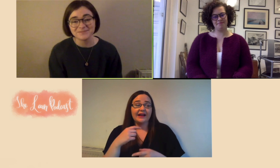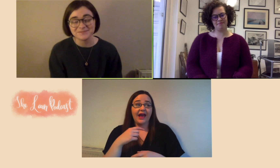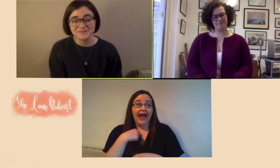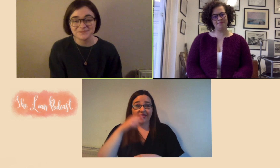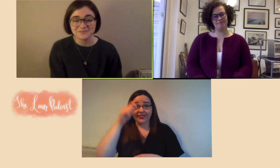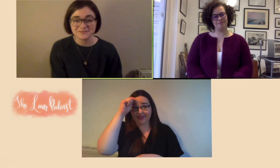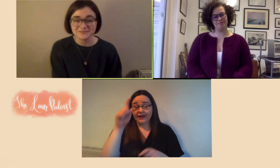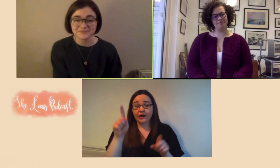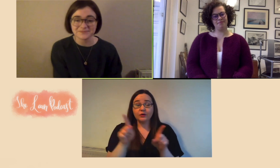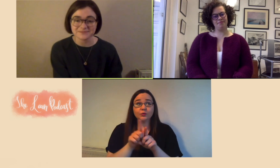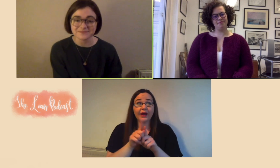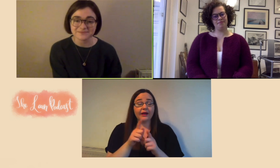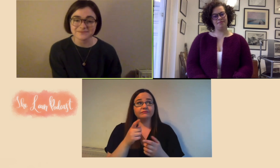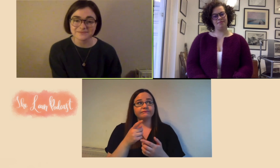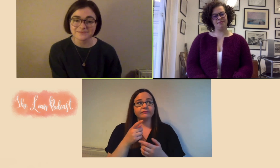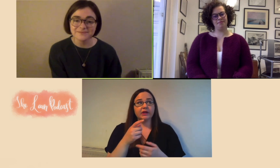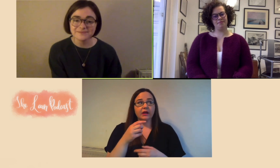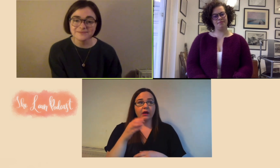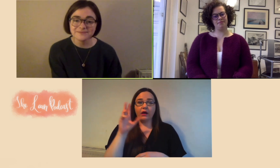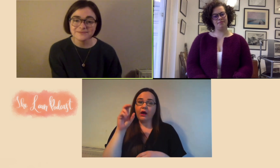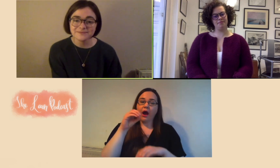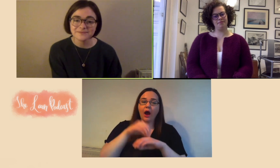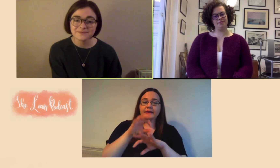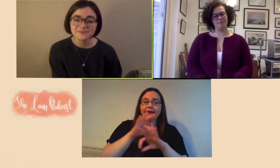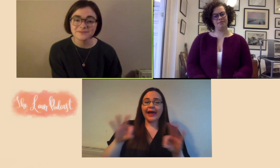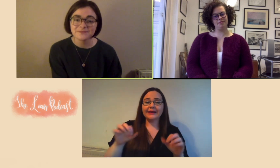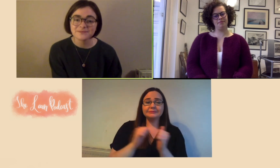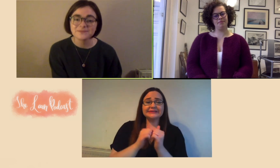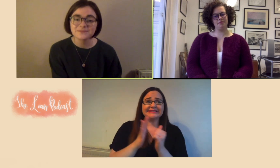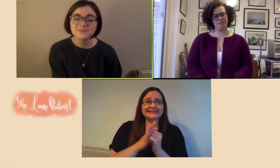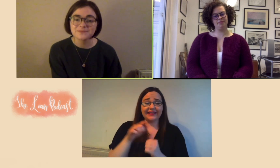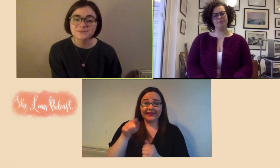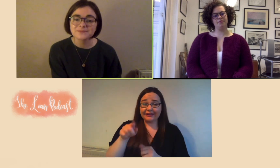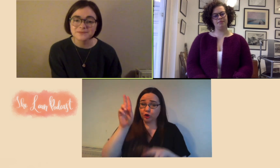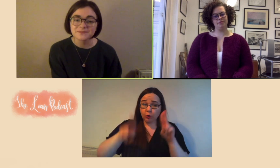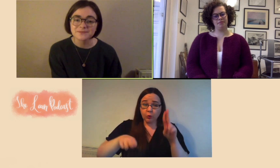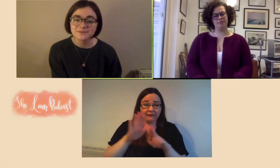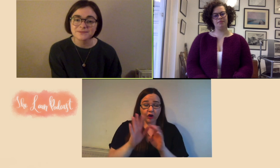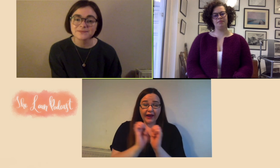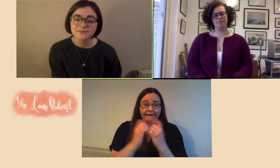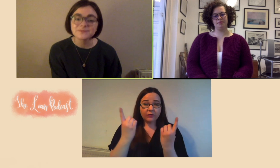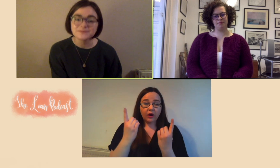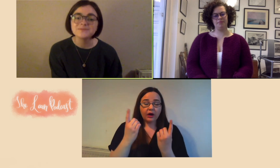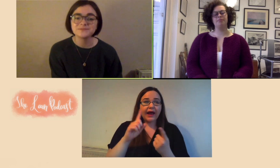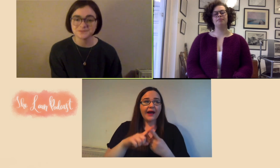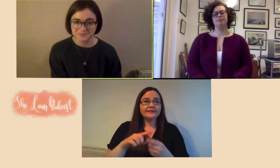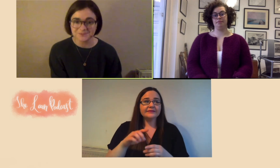that we're actually gonna be able to get through it. Yeah, and I think as well as us,